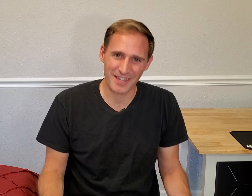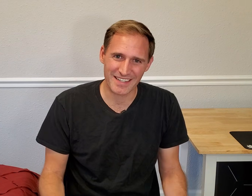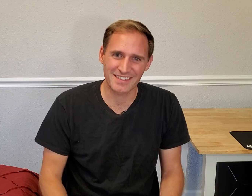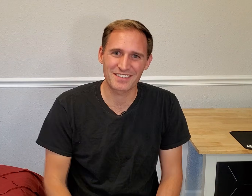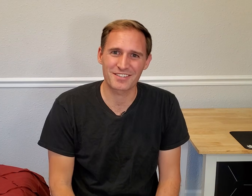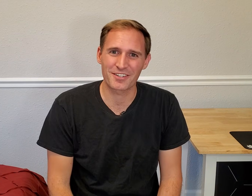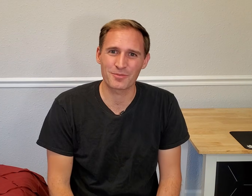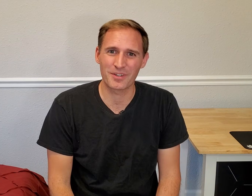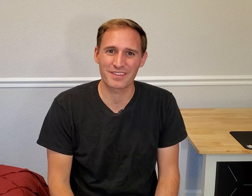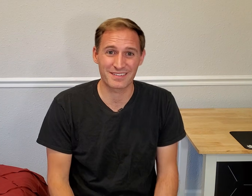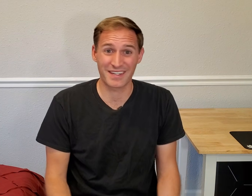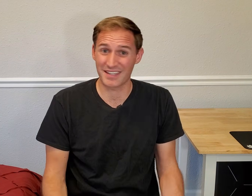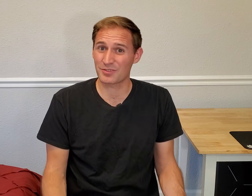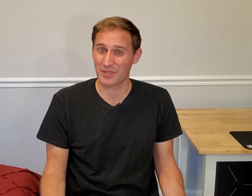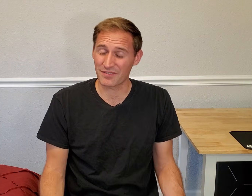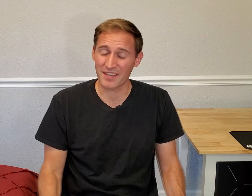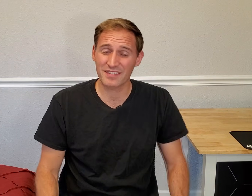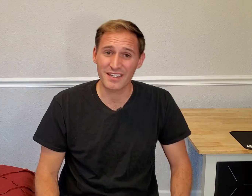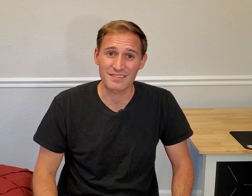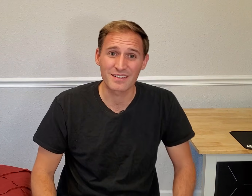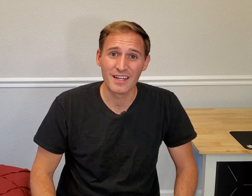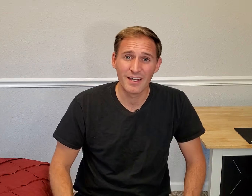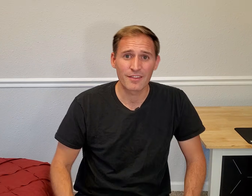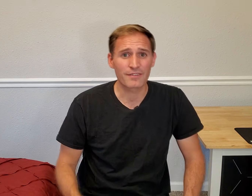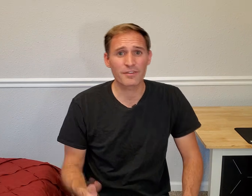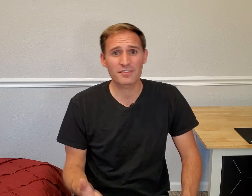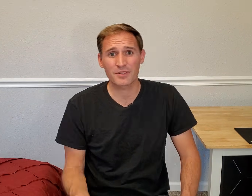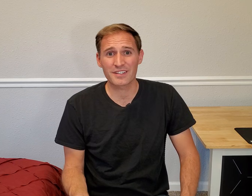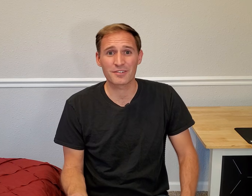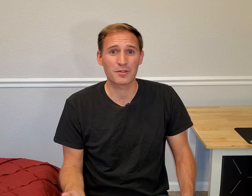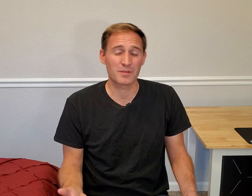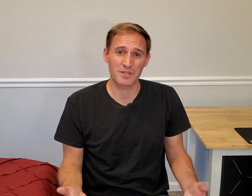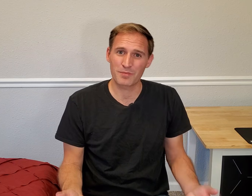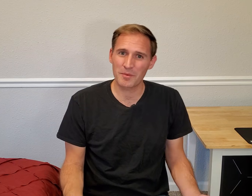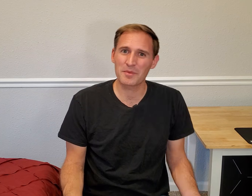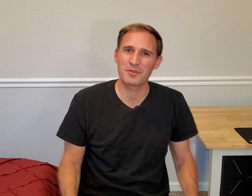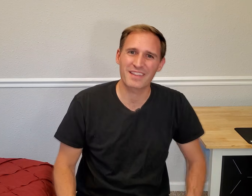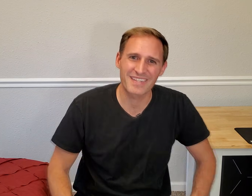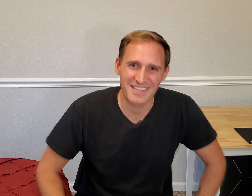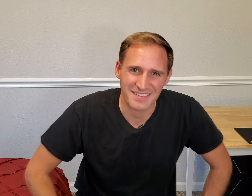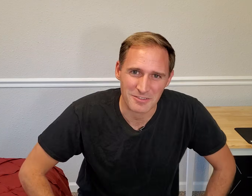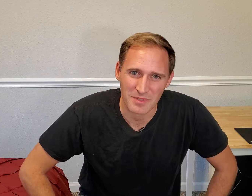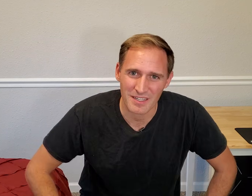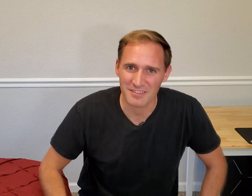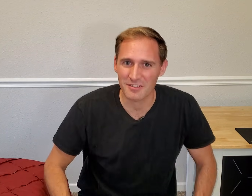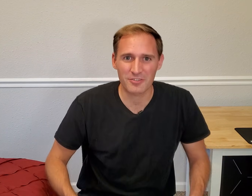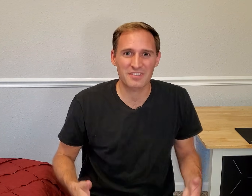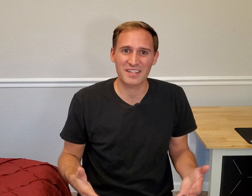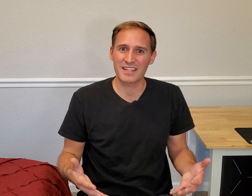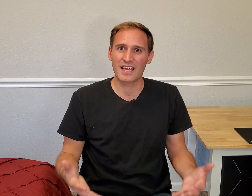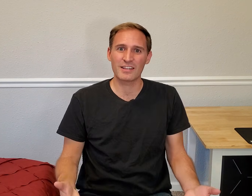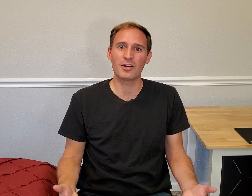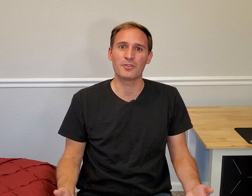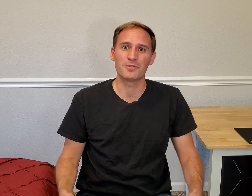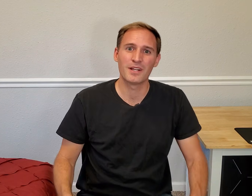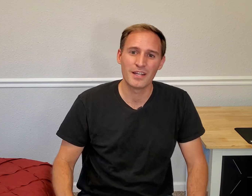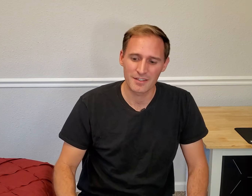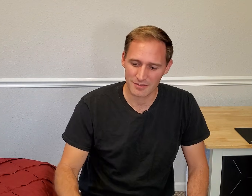ahead and get started with today's 25 signs. The first one is going to be probably one of the easiest because you're just saying 'hello'. So